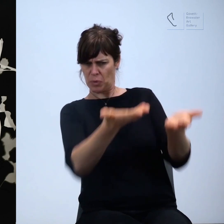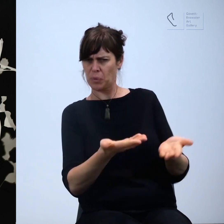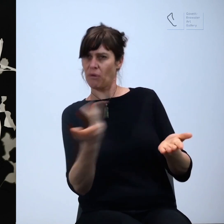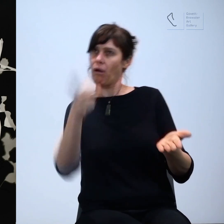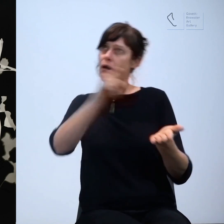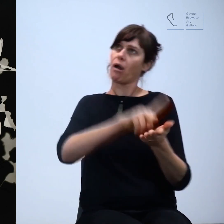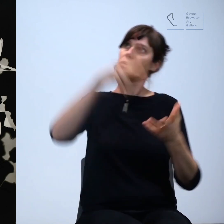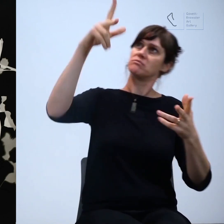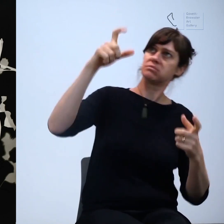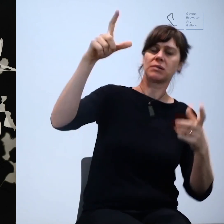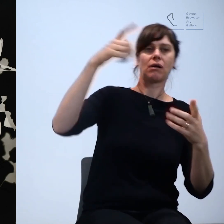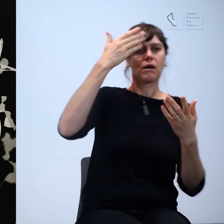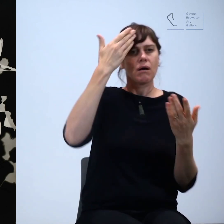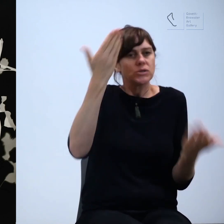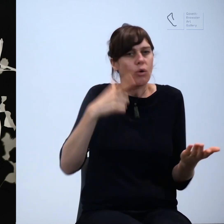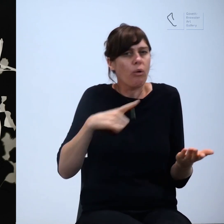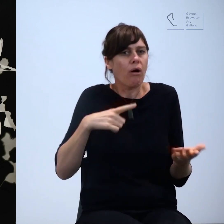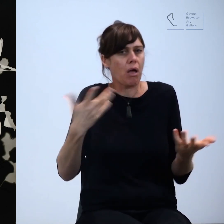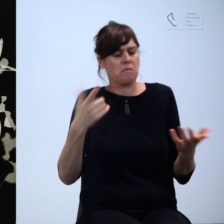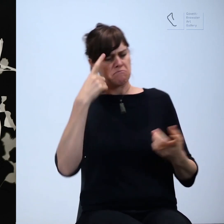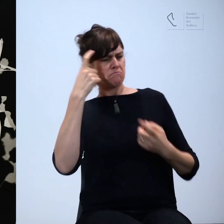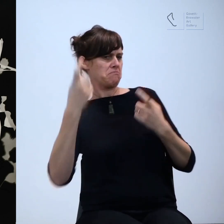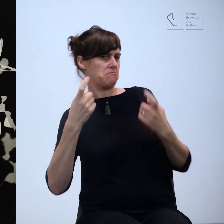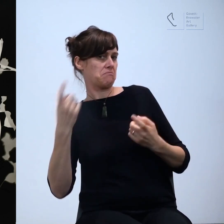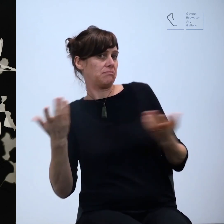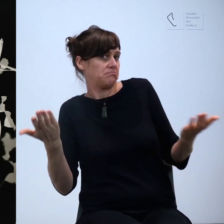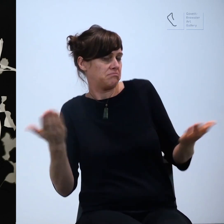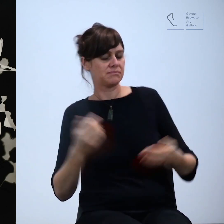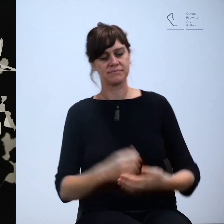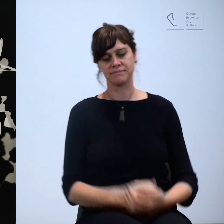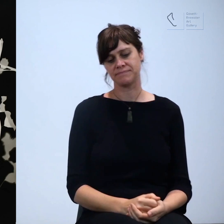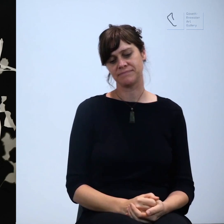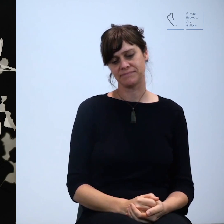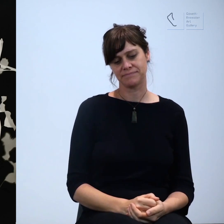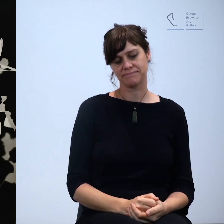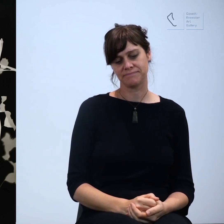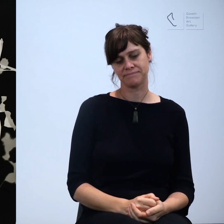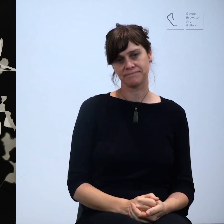Their purpose therefore remains a matter of speculation.